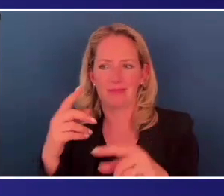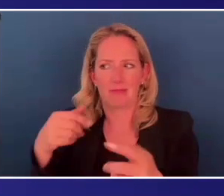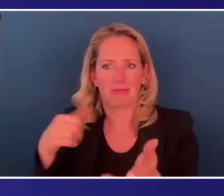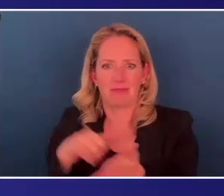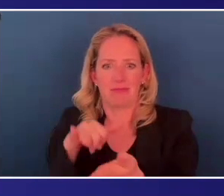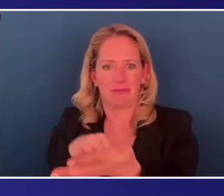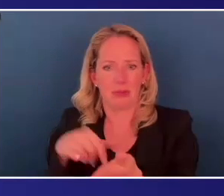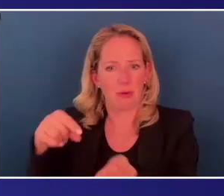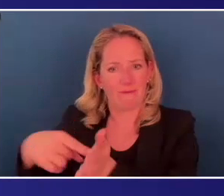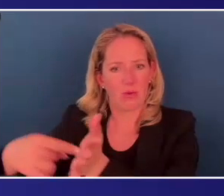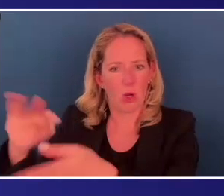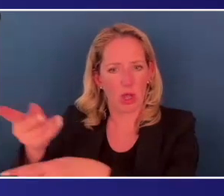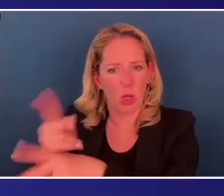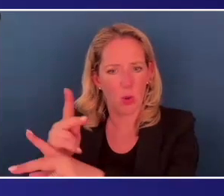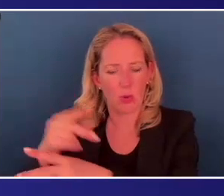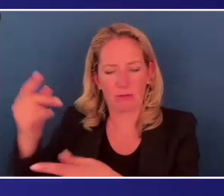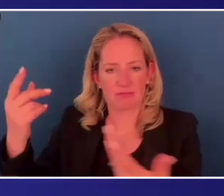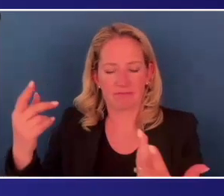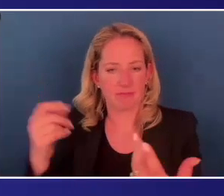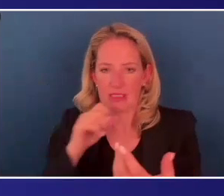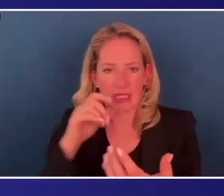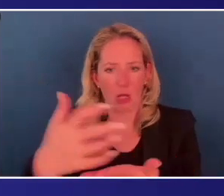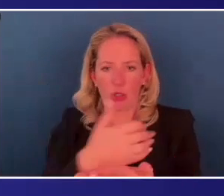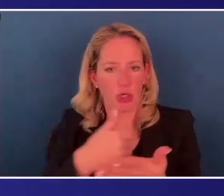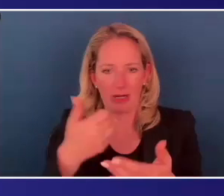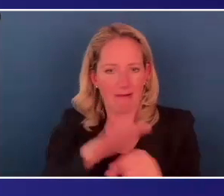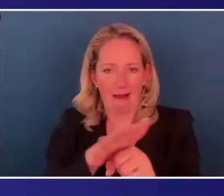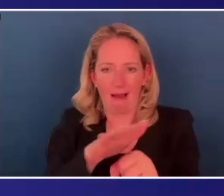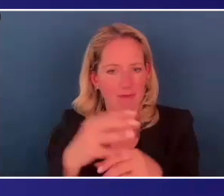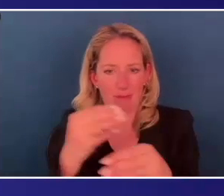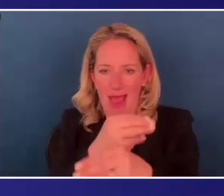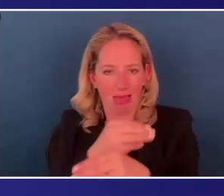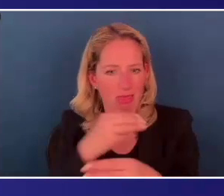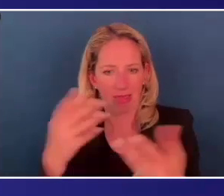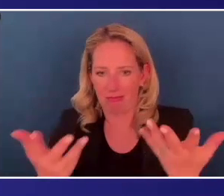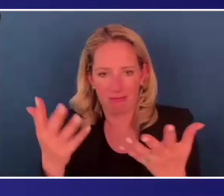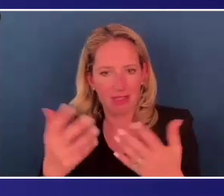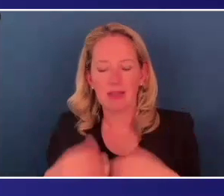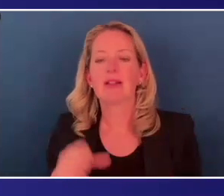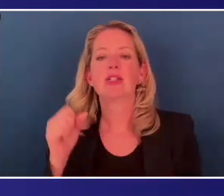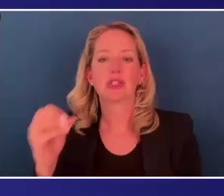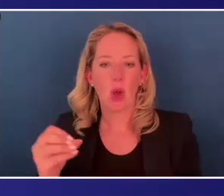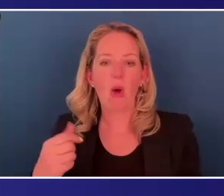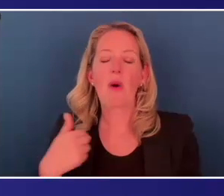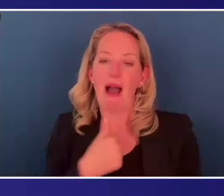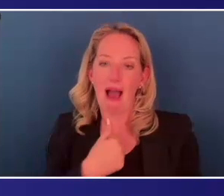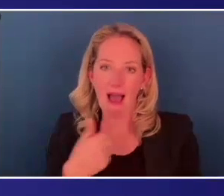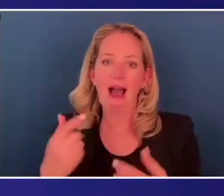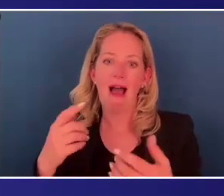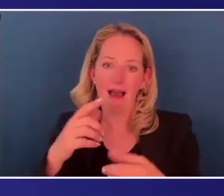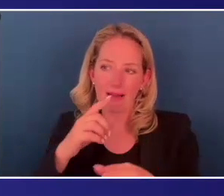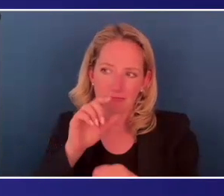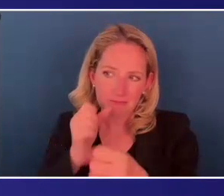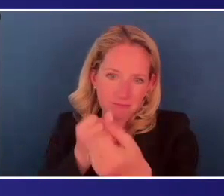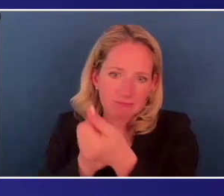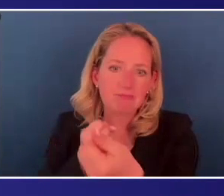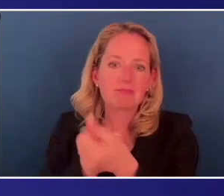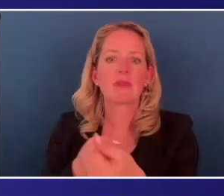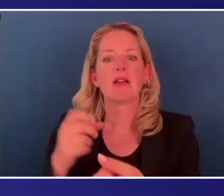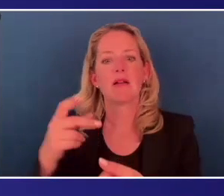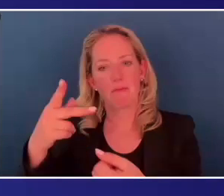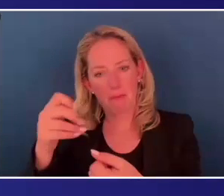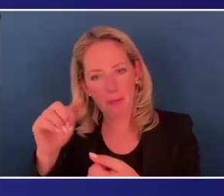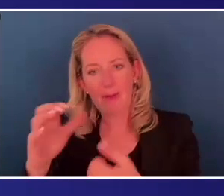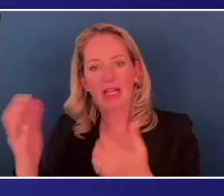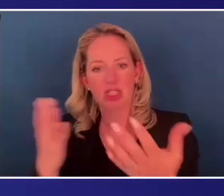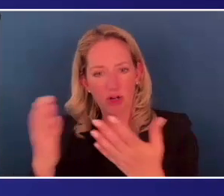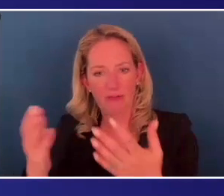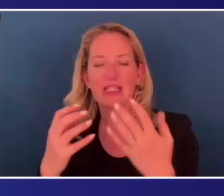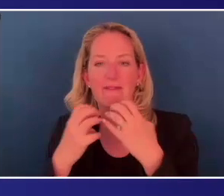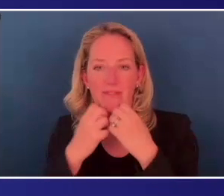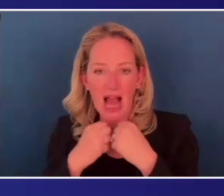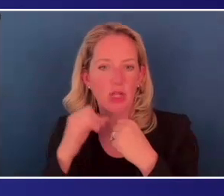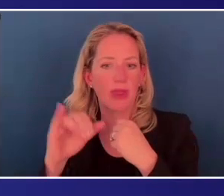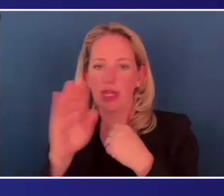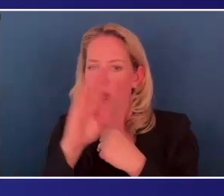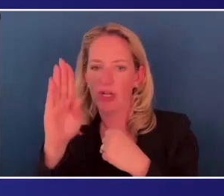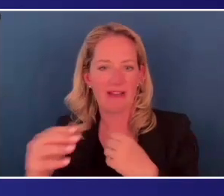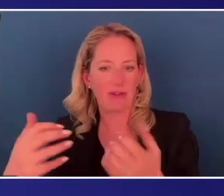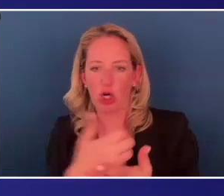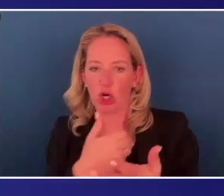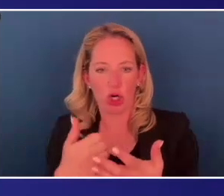I understood PSLF as a law the guarantees that the federal government will support public servants like myself as they deliver public service value that could never be earned in any other way.